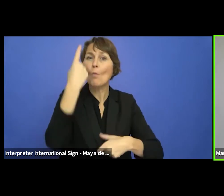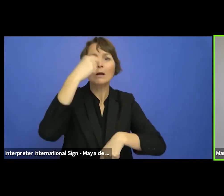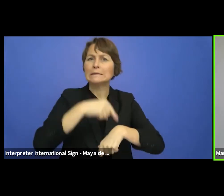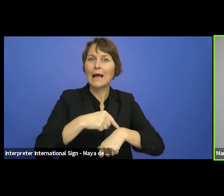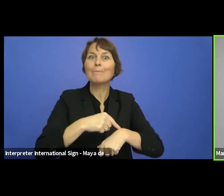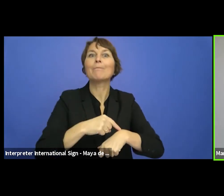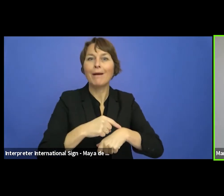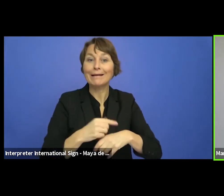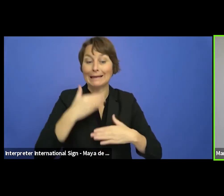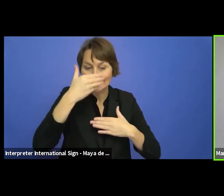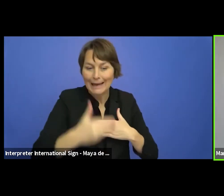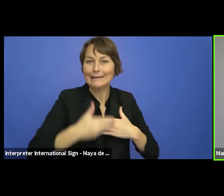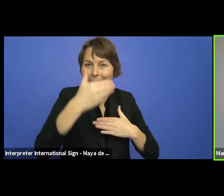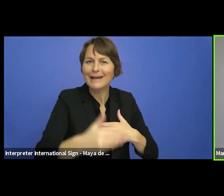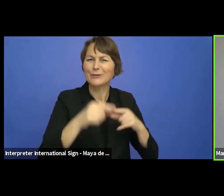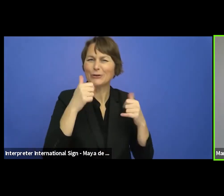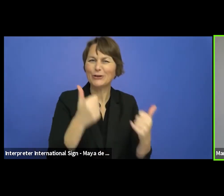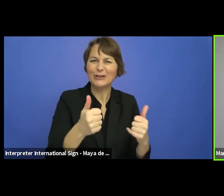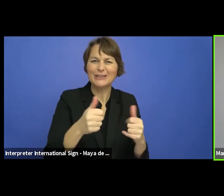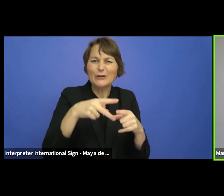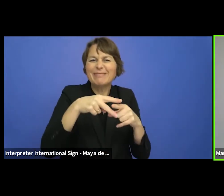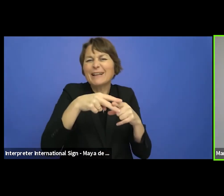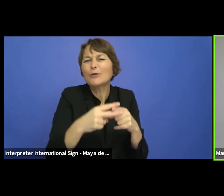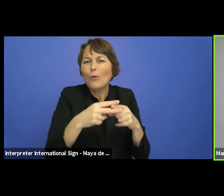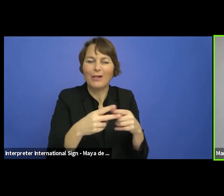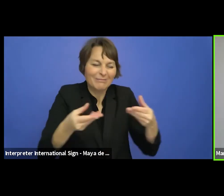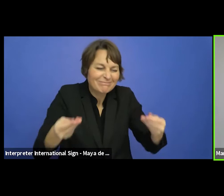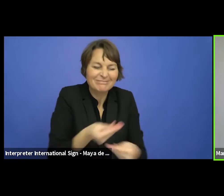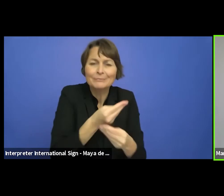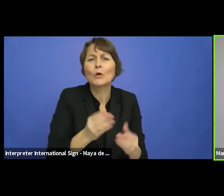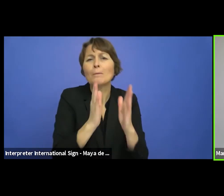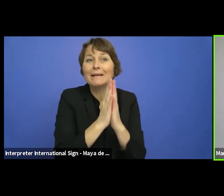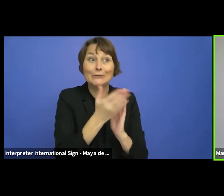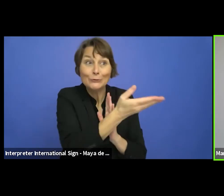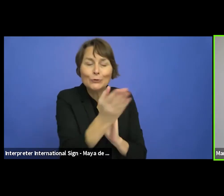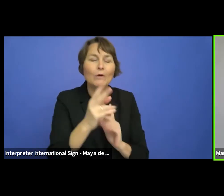and I would also like to invite you to share your views ideas and solutions on the Creative